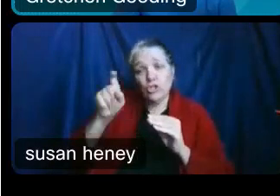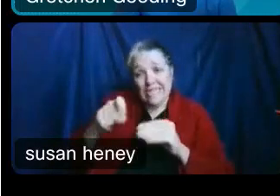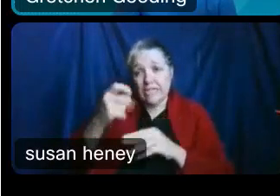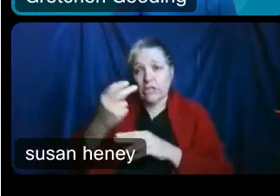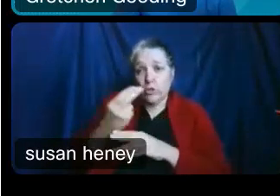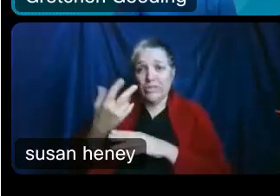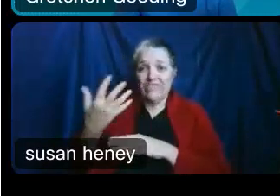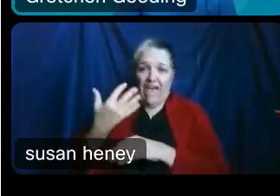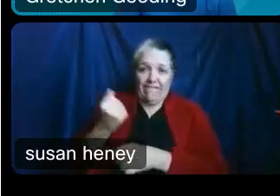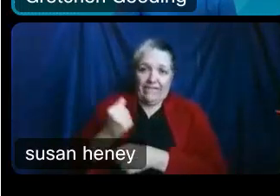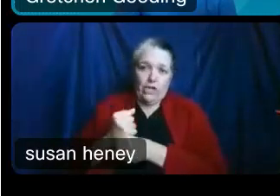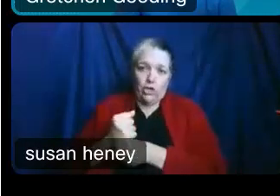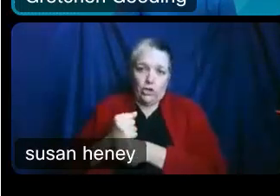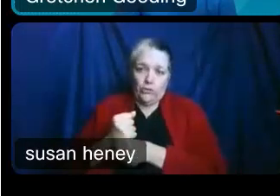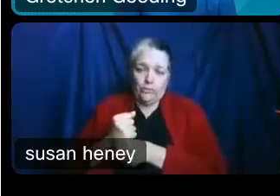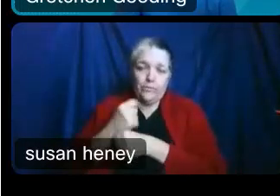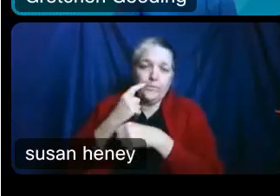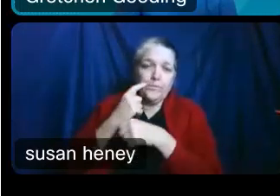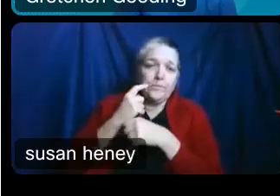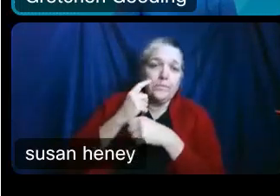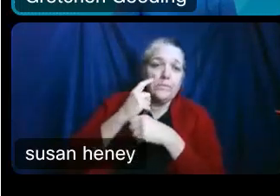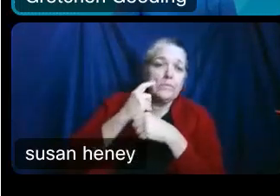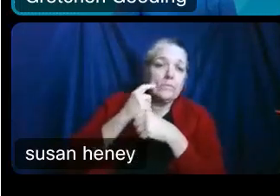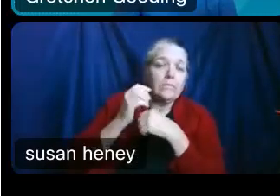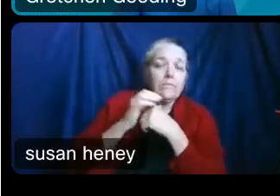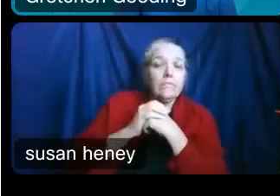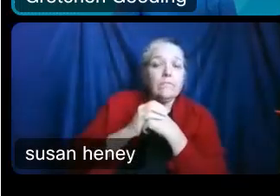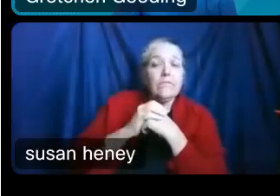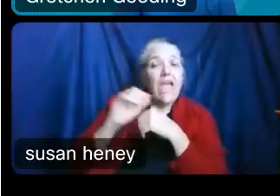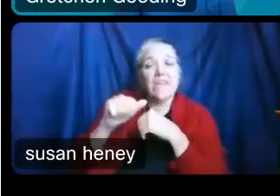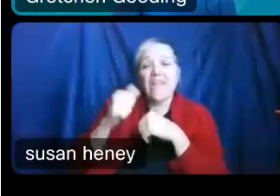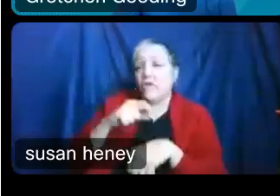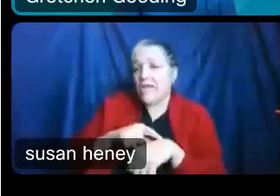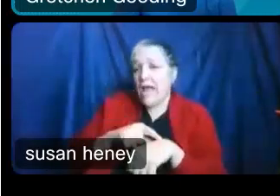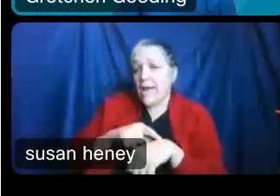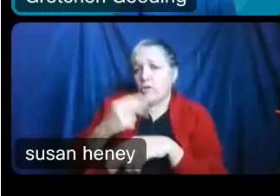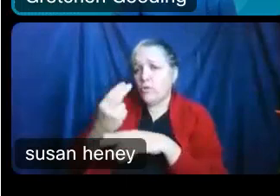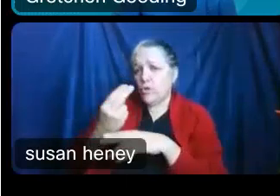estimates. Another instance when you'll want to use 5-year estimates is when the margins